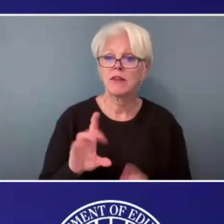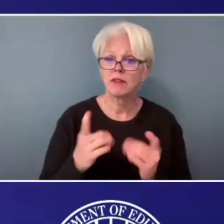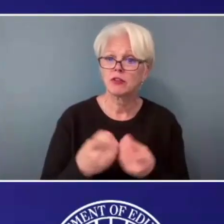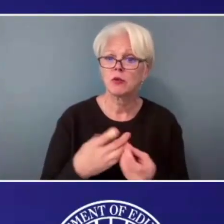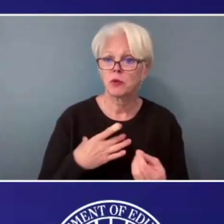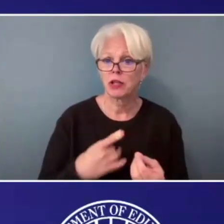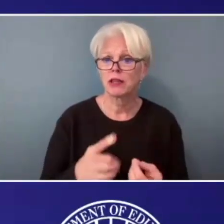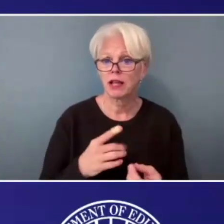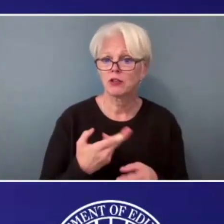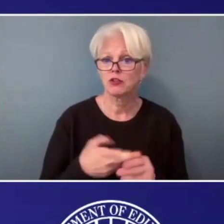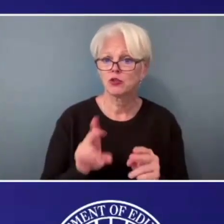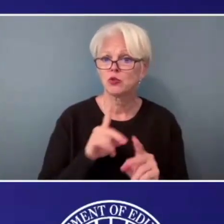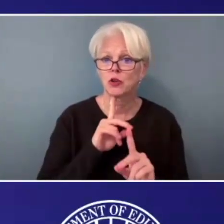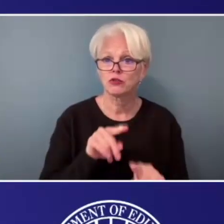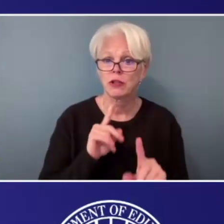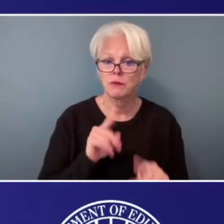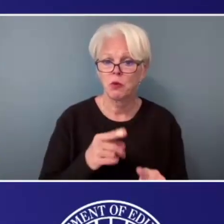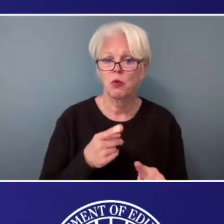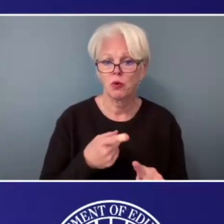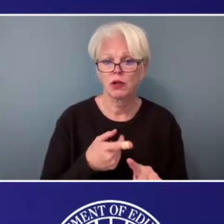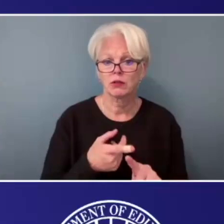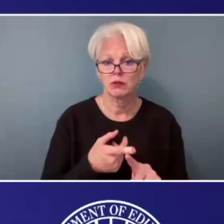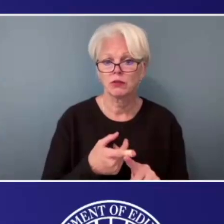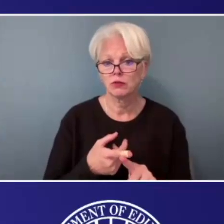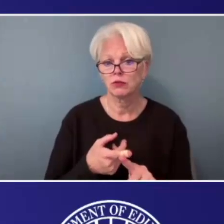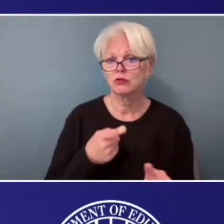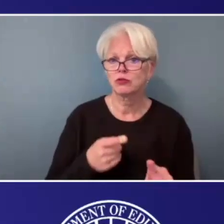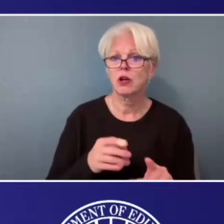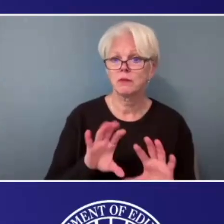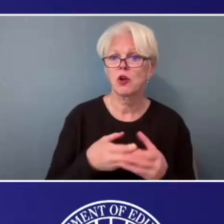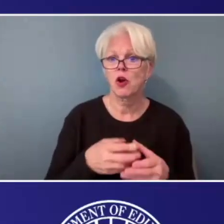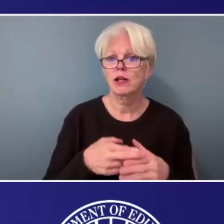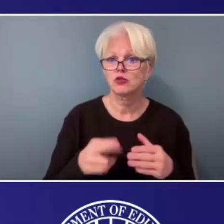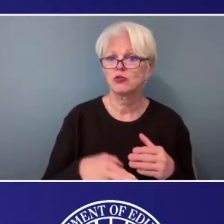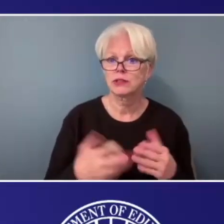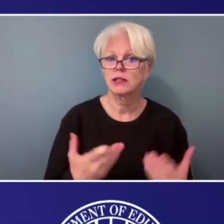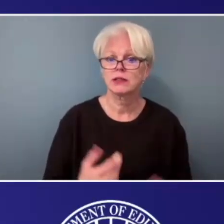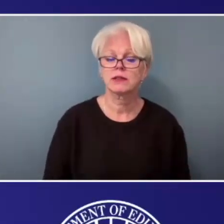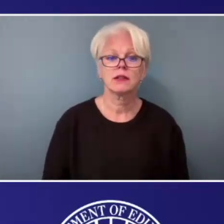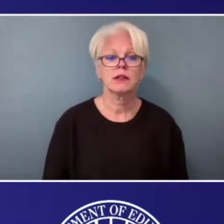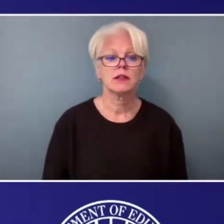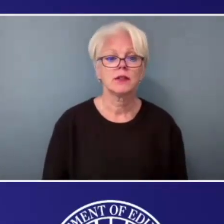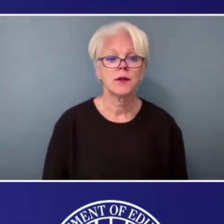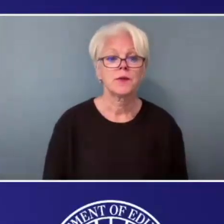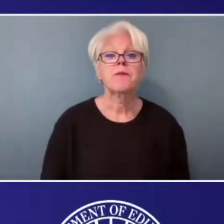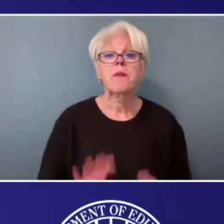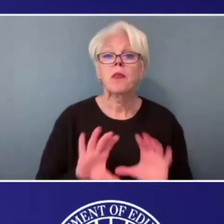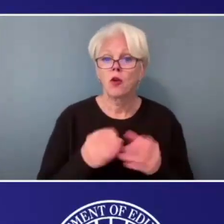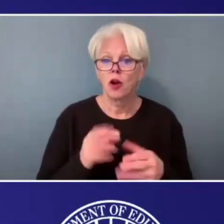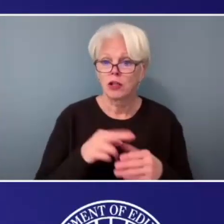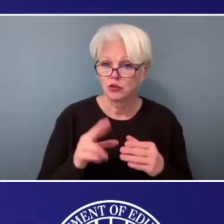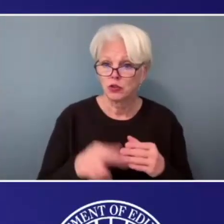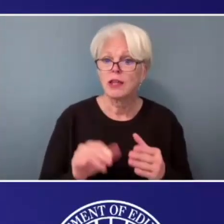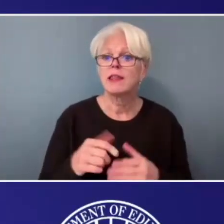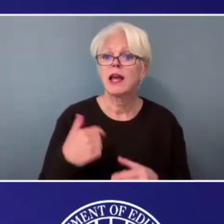short readout on the results of the caucus? The results of the caucus are that we are taking some things back.